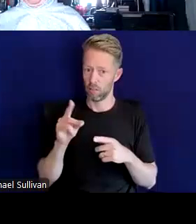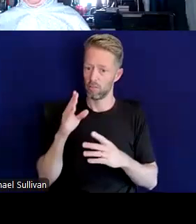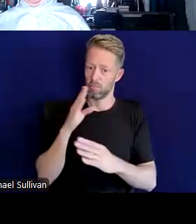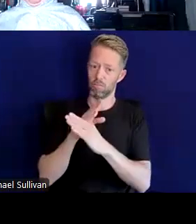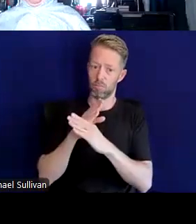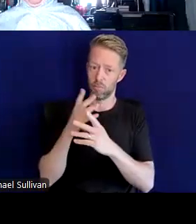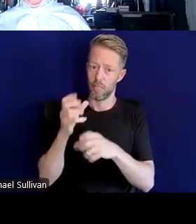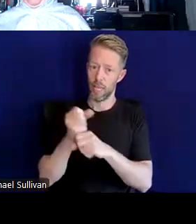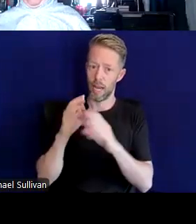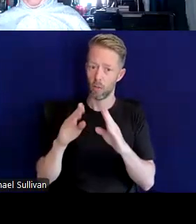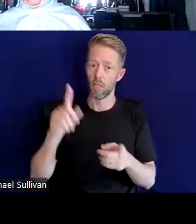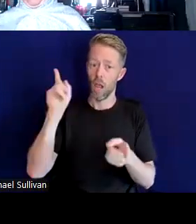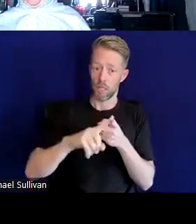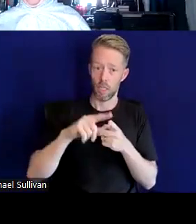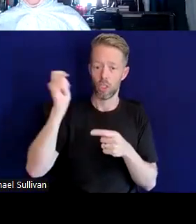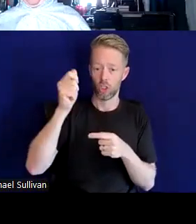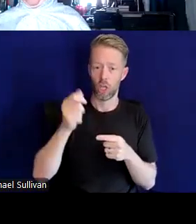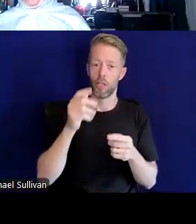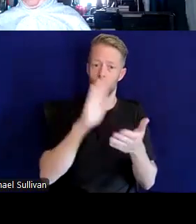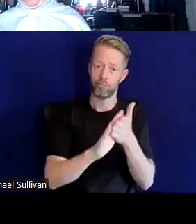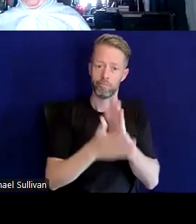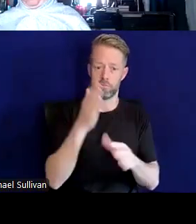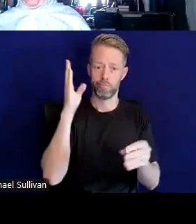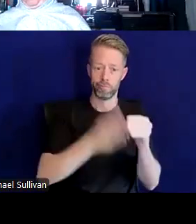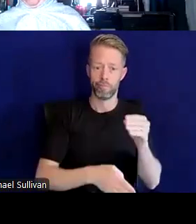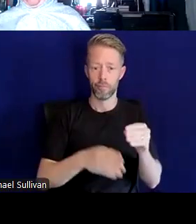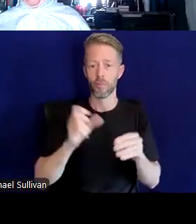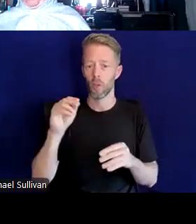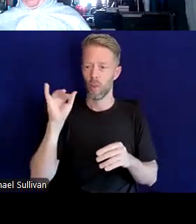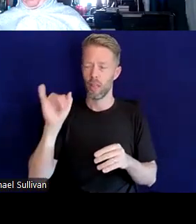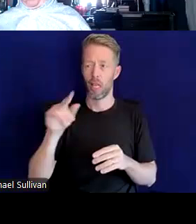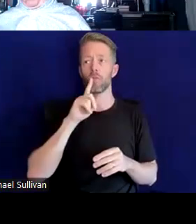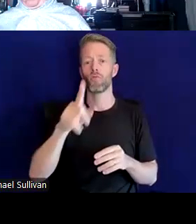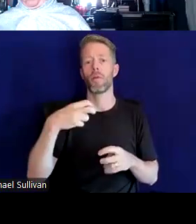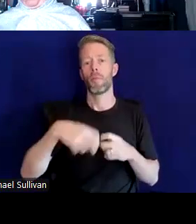housing, until it was acued djudicated in my hopes of finding housing so it was a real